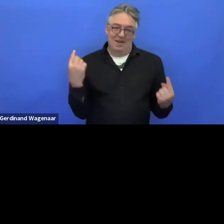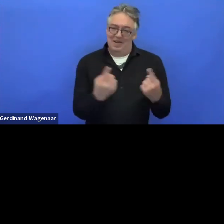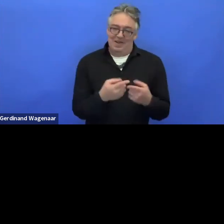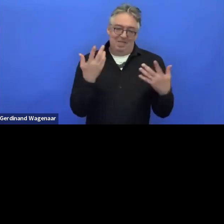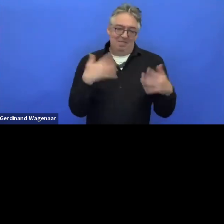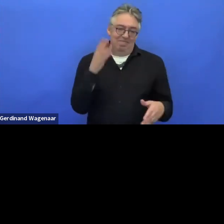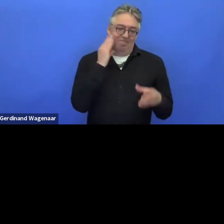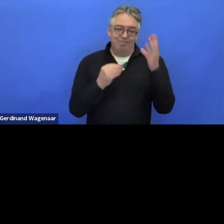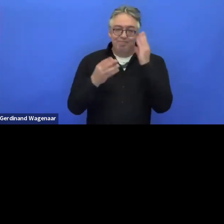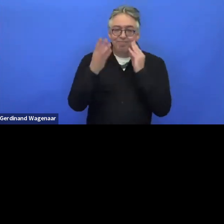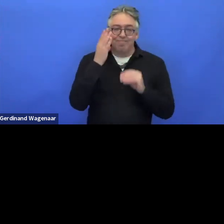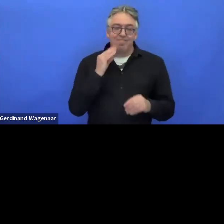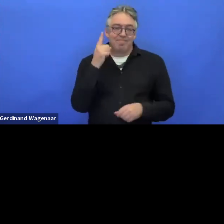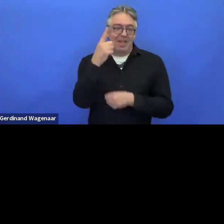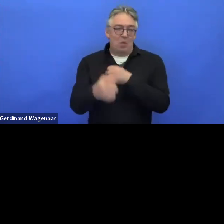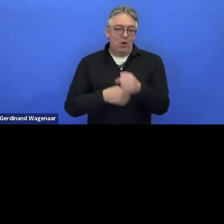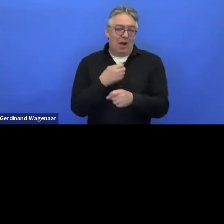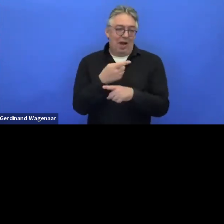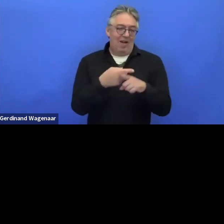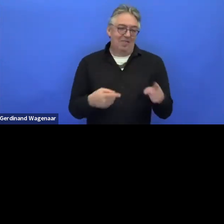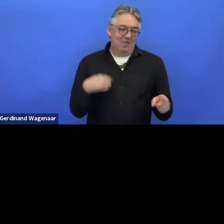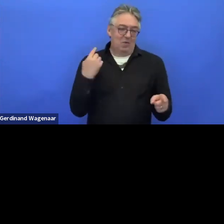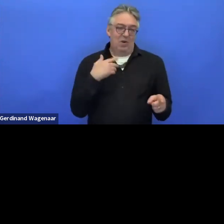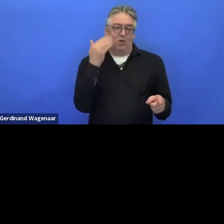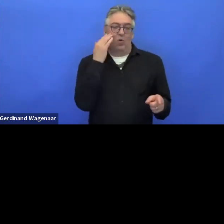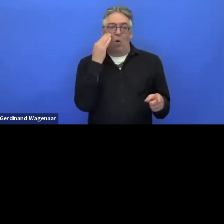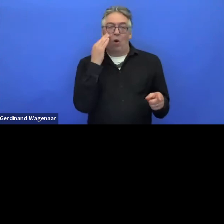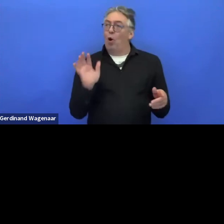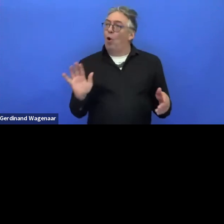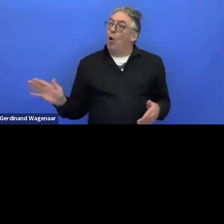we realize that the sound quality is better when our microphones are off.